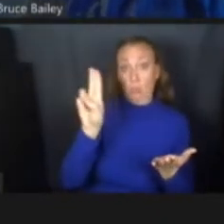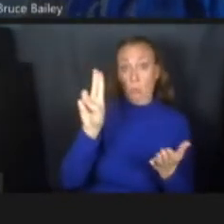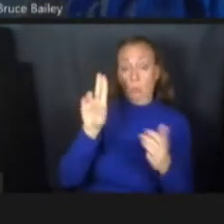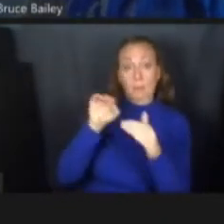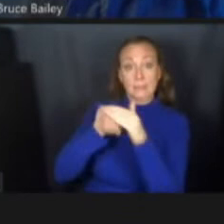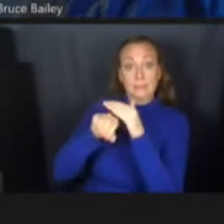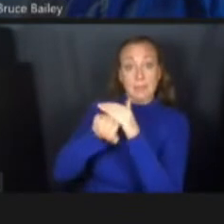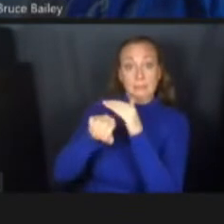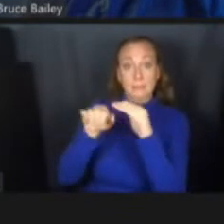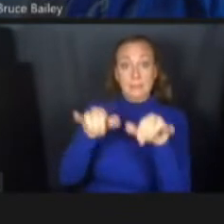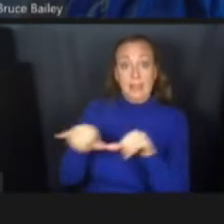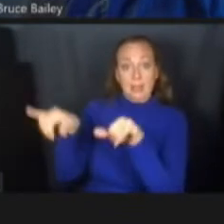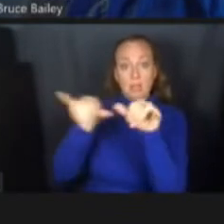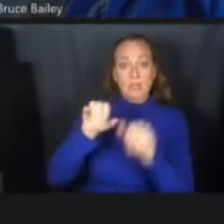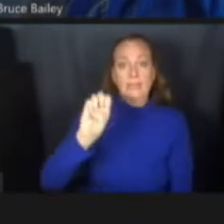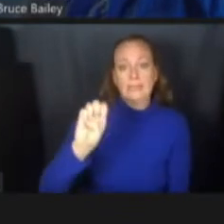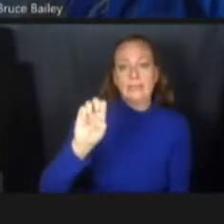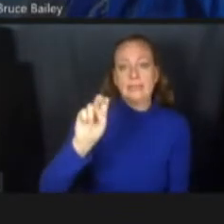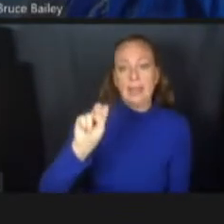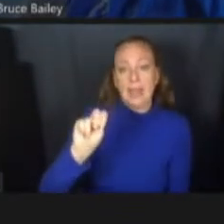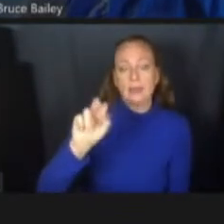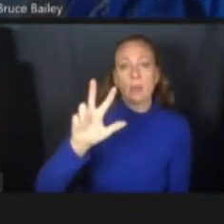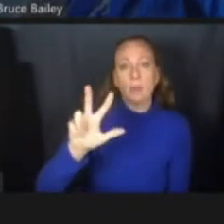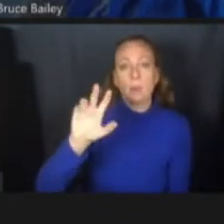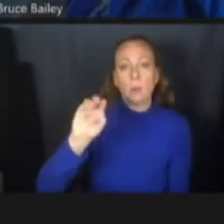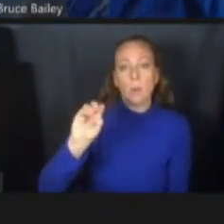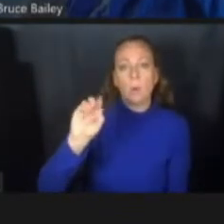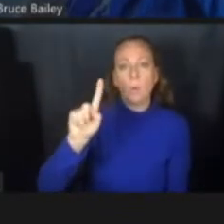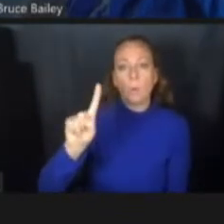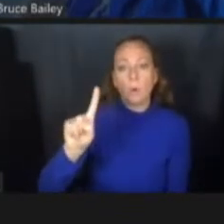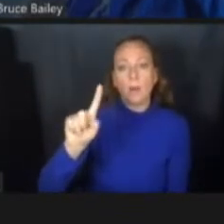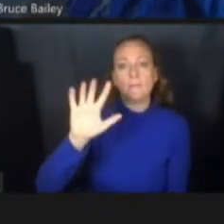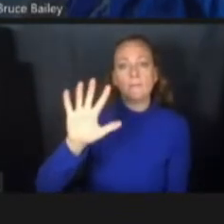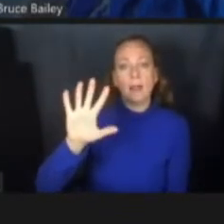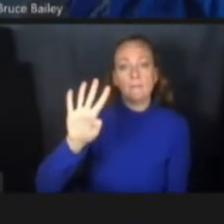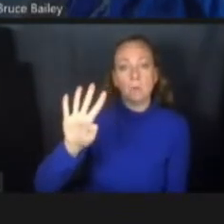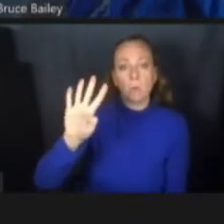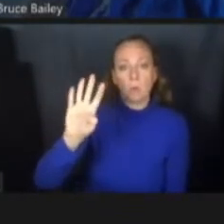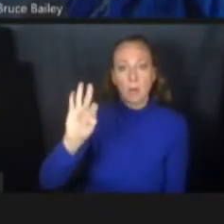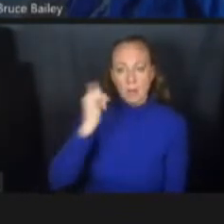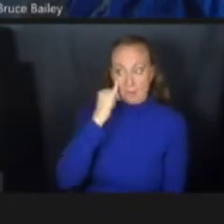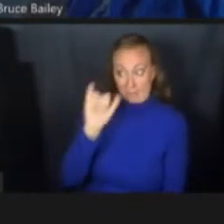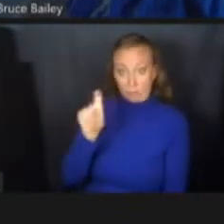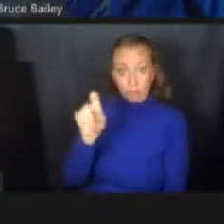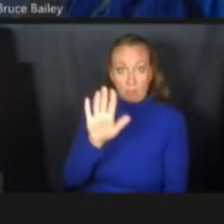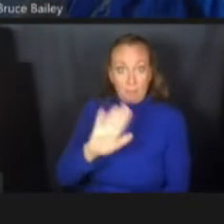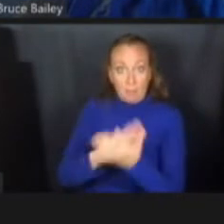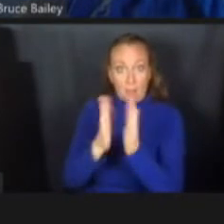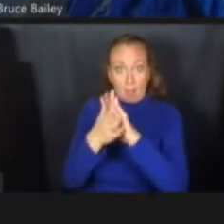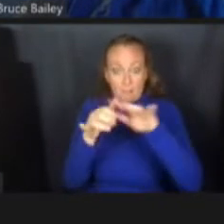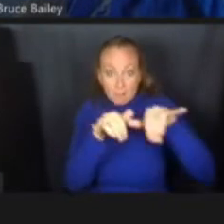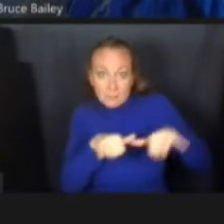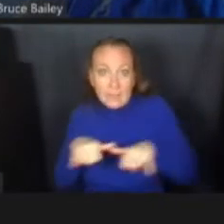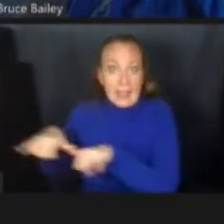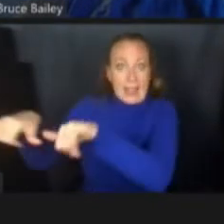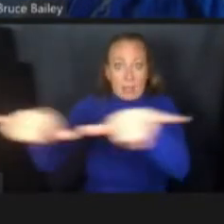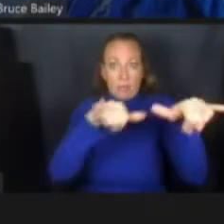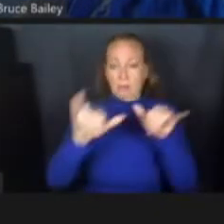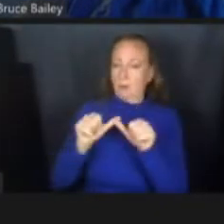EN 301 549, should become an ISO standard. That is an ongoing discussion. Finally, in Switzerland,